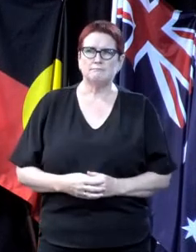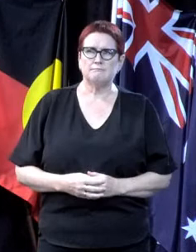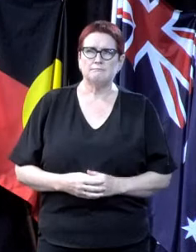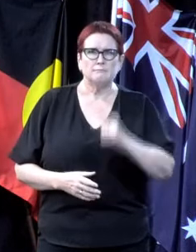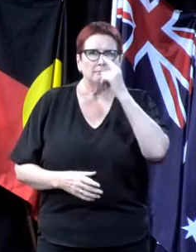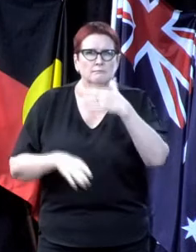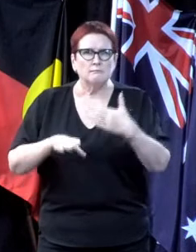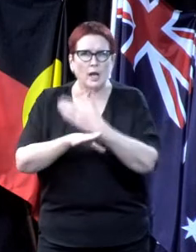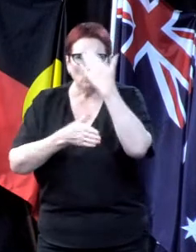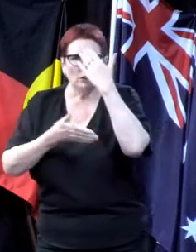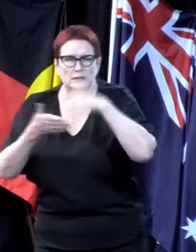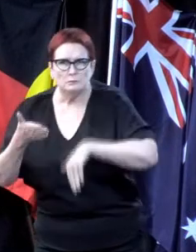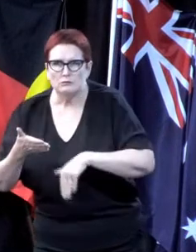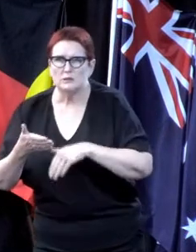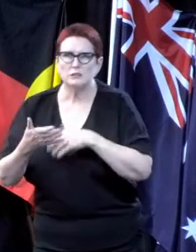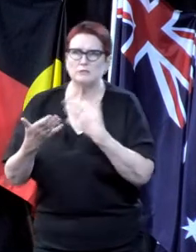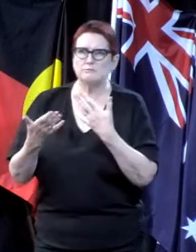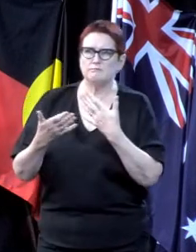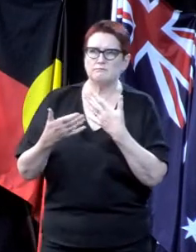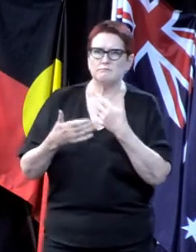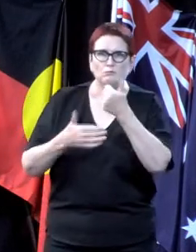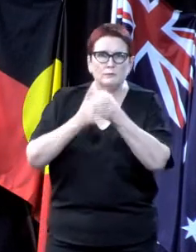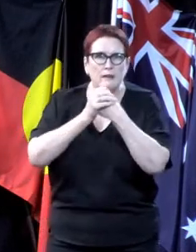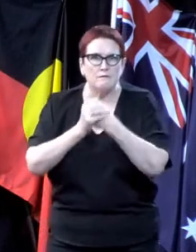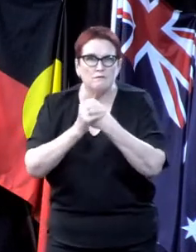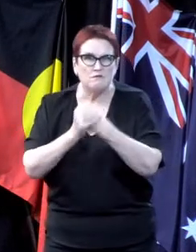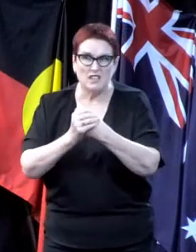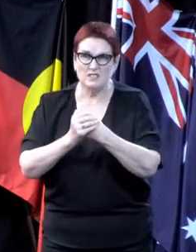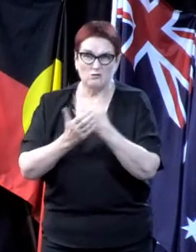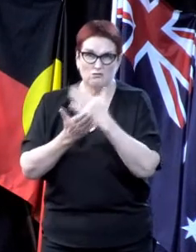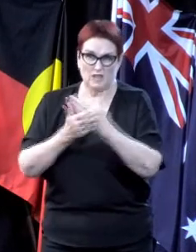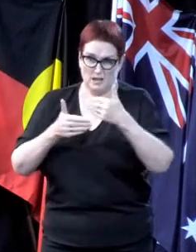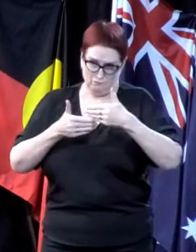They make friendships, long-term friendships with people in their community.